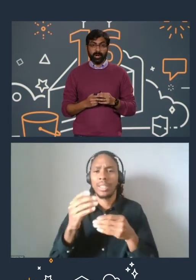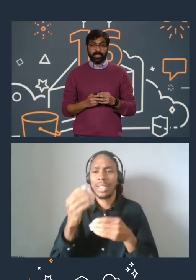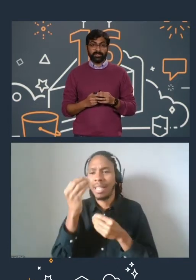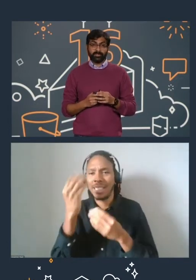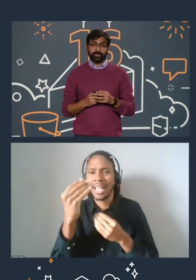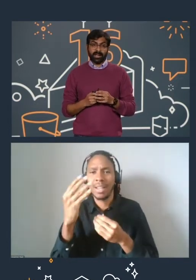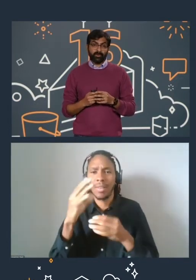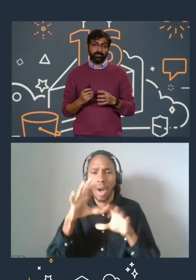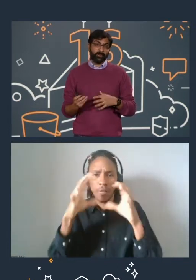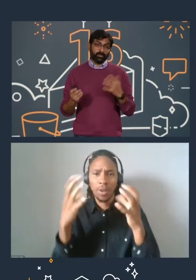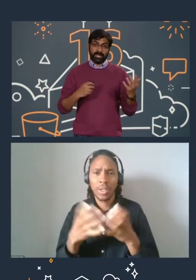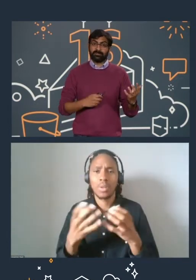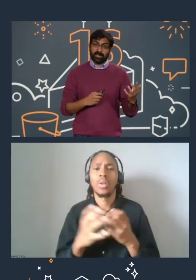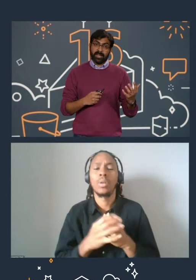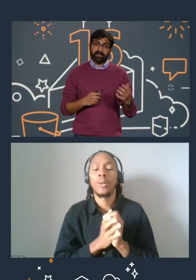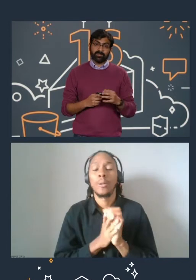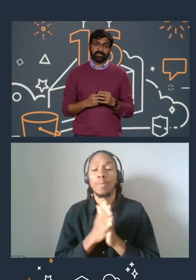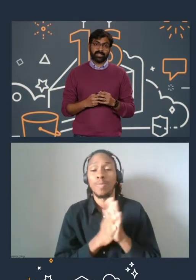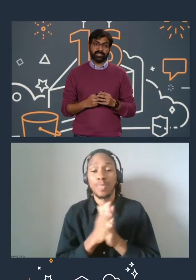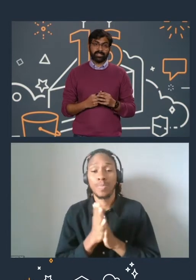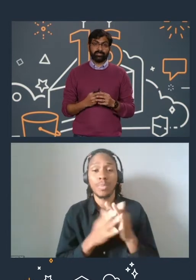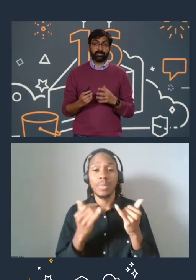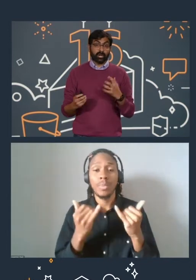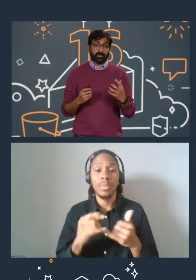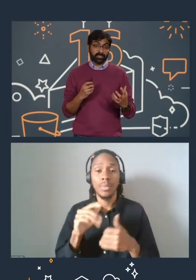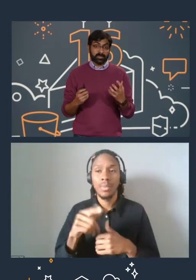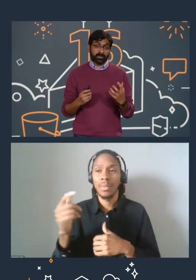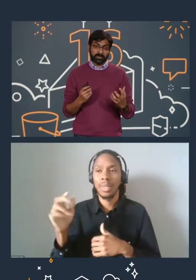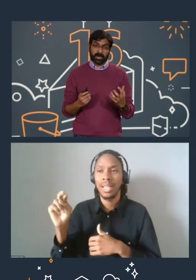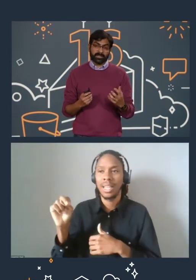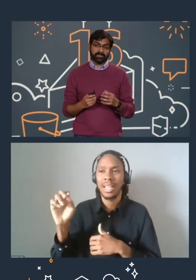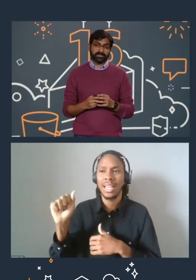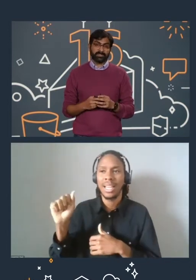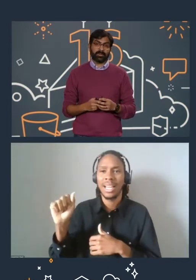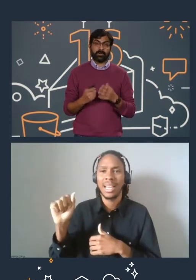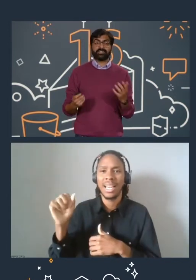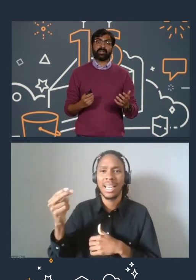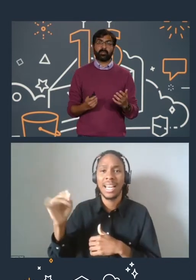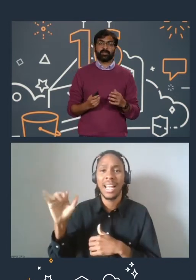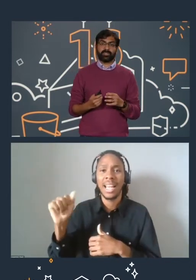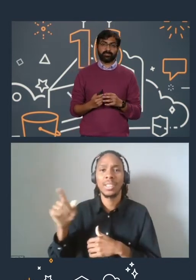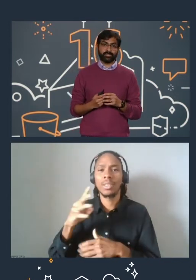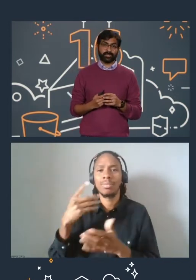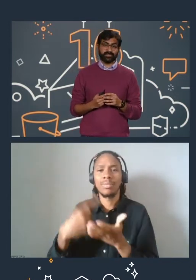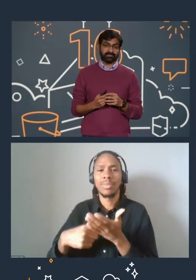All right, so now we'll have Neha on stage and you'll talk about some of the best practices of how to set up all of these features.